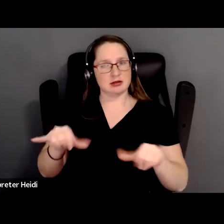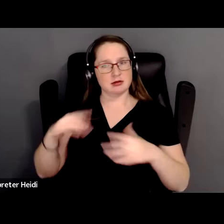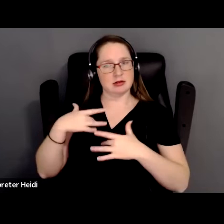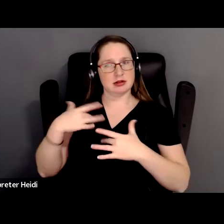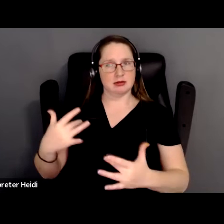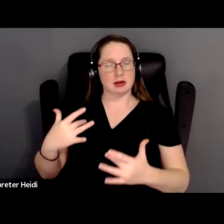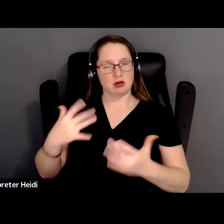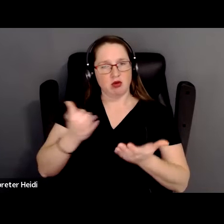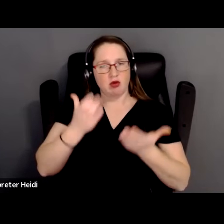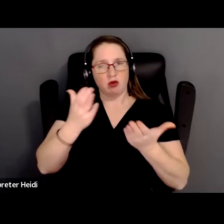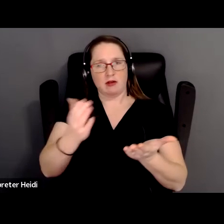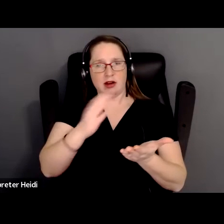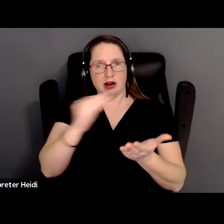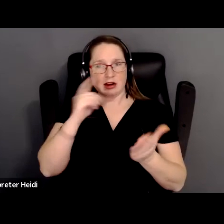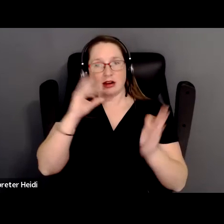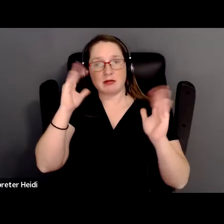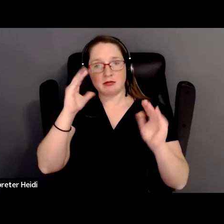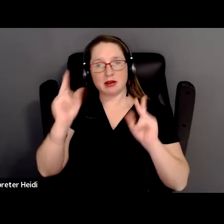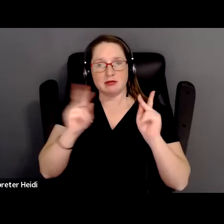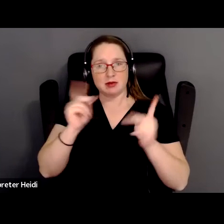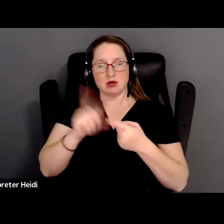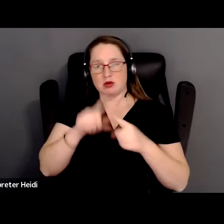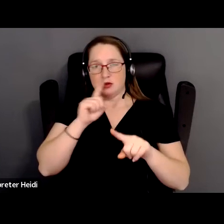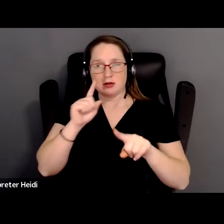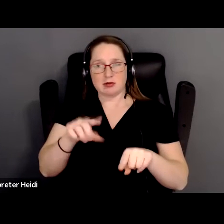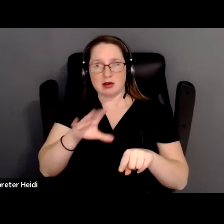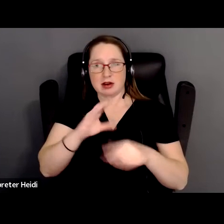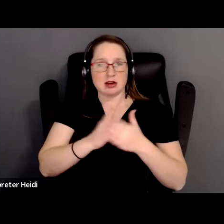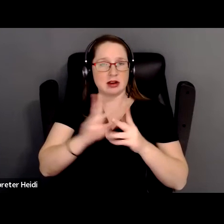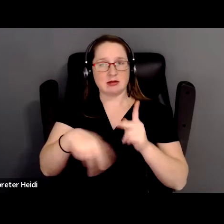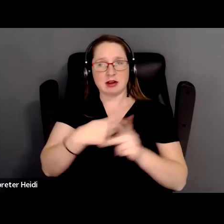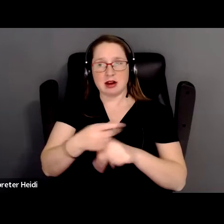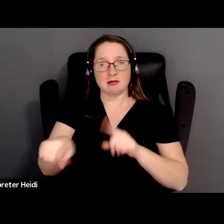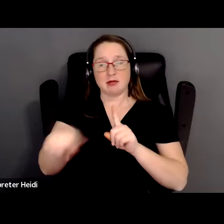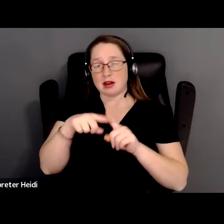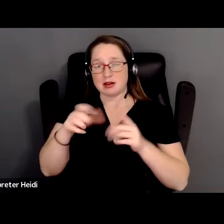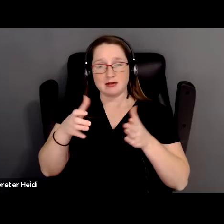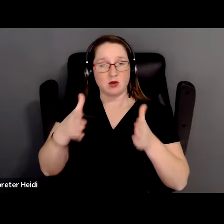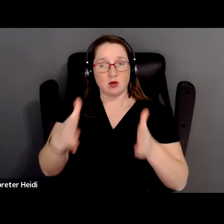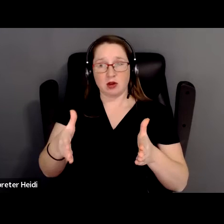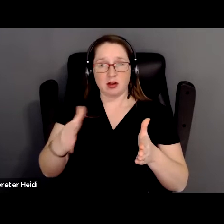offers and expects people to respond to it in some kind of positive way that you know,